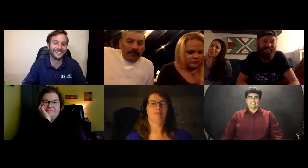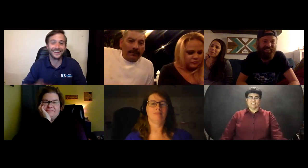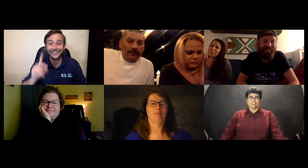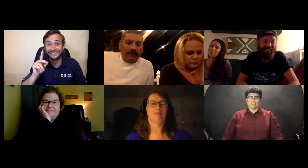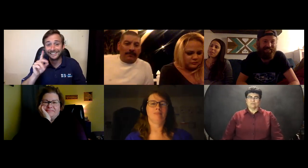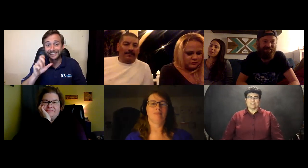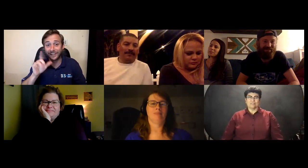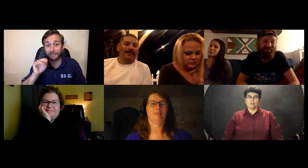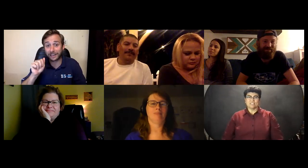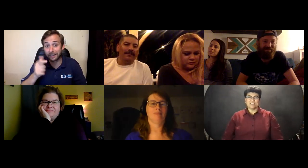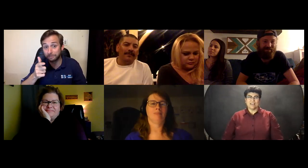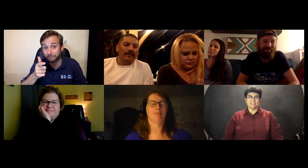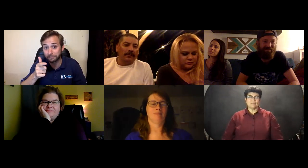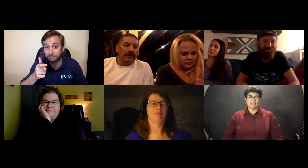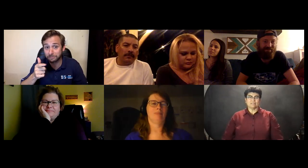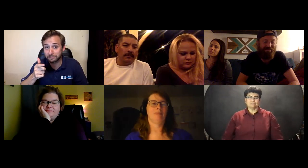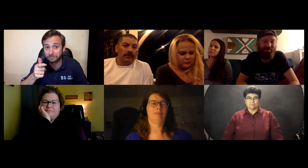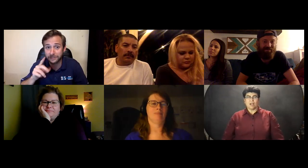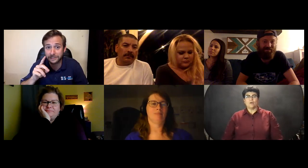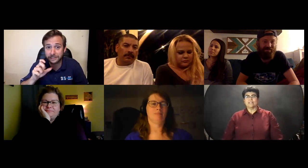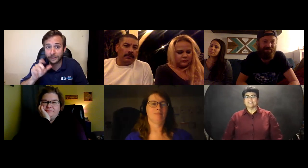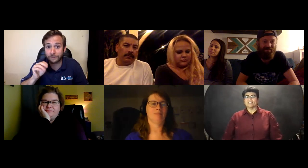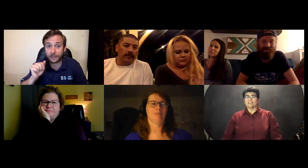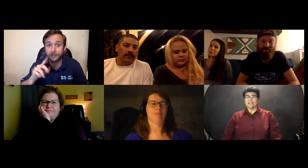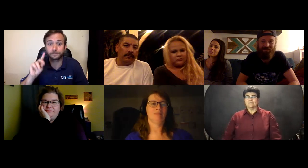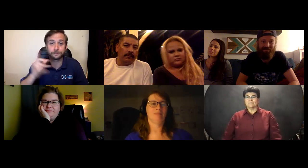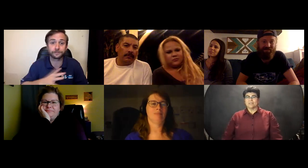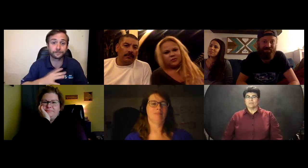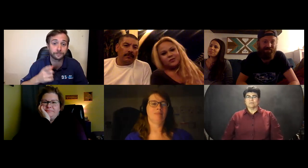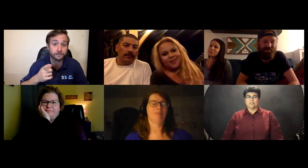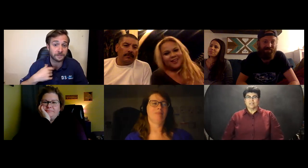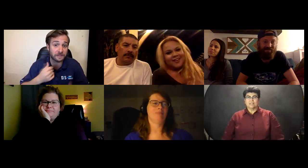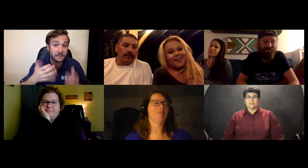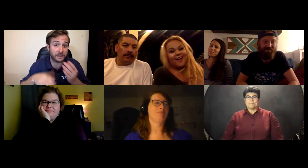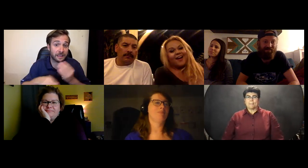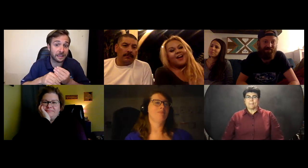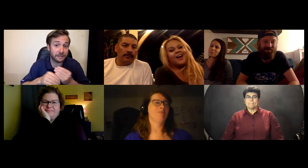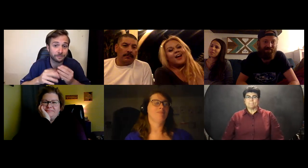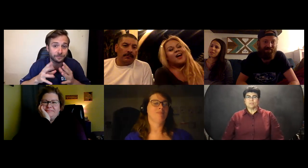know so i would say that same thing all right